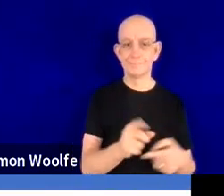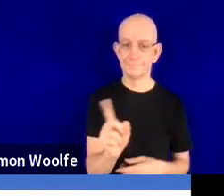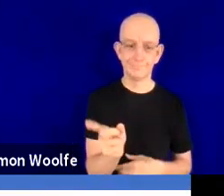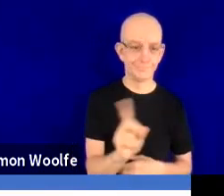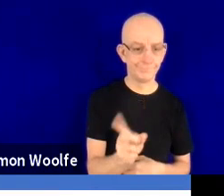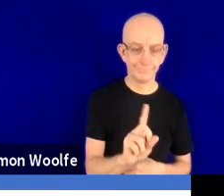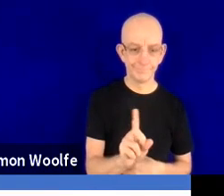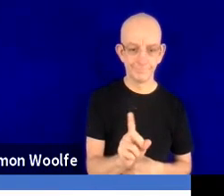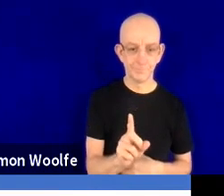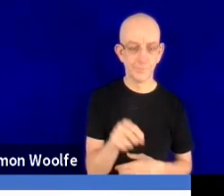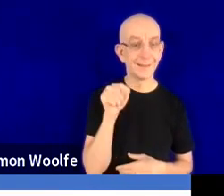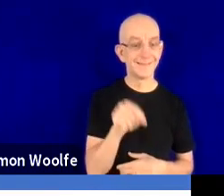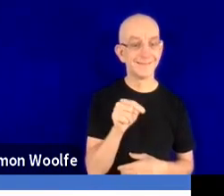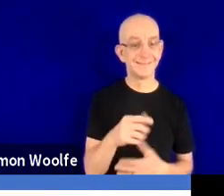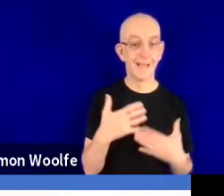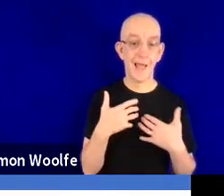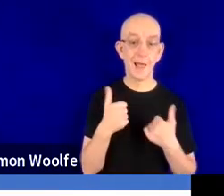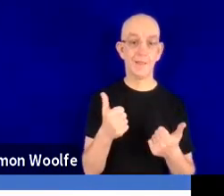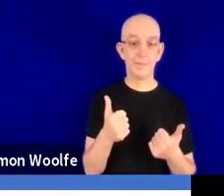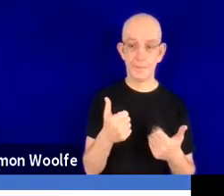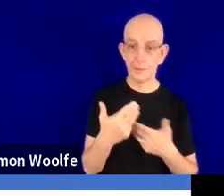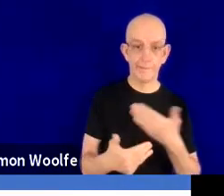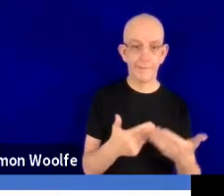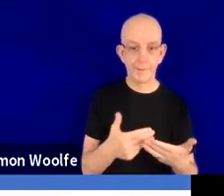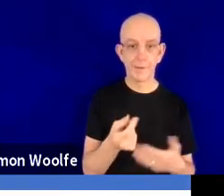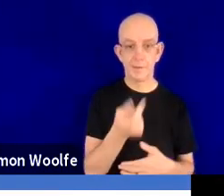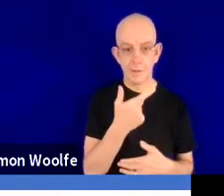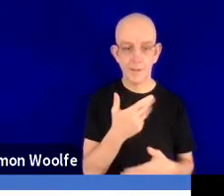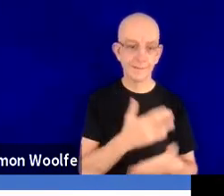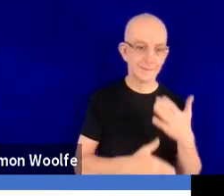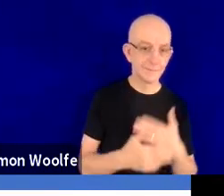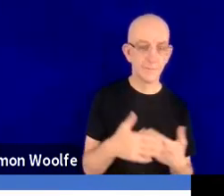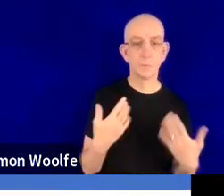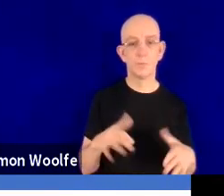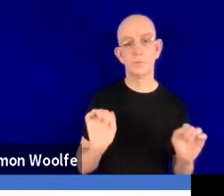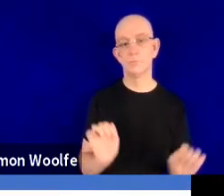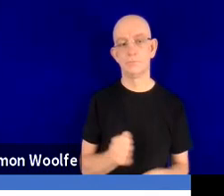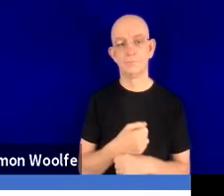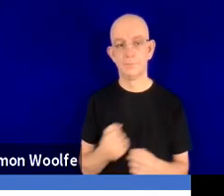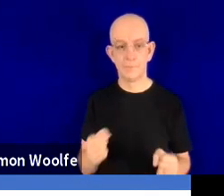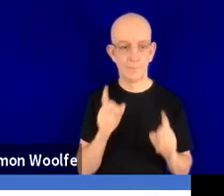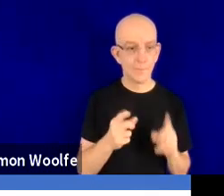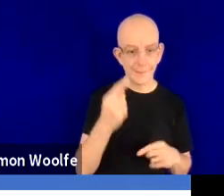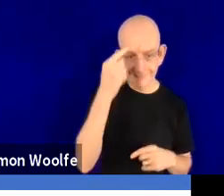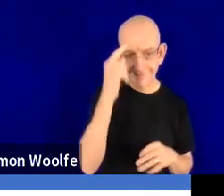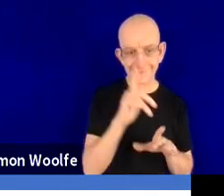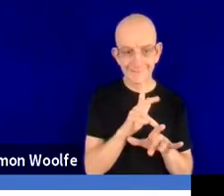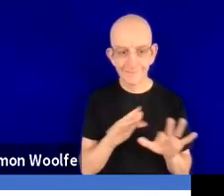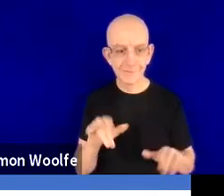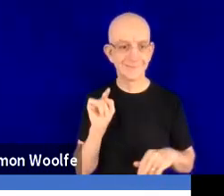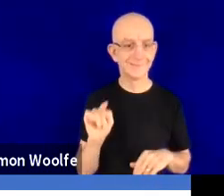children, adults, older person, people who have high level of support needs, lower level of support needs, et cetera, et cetera